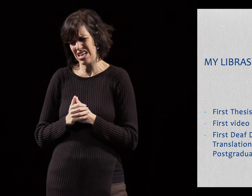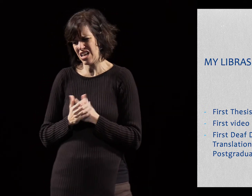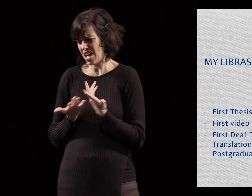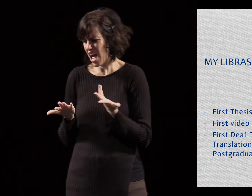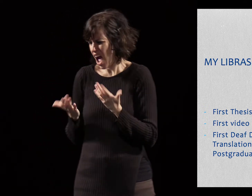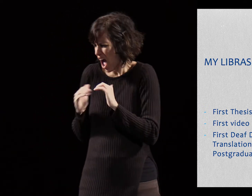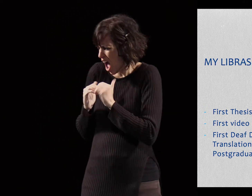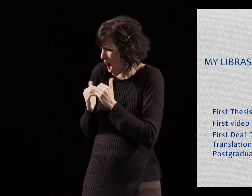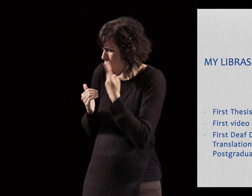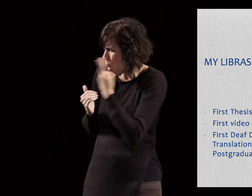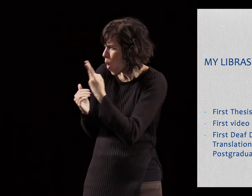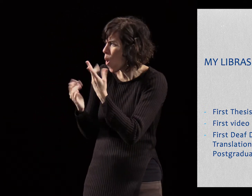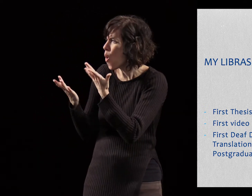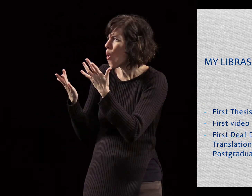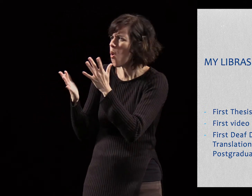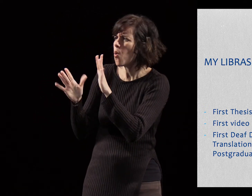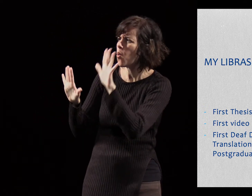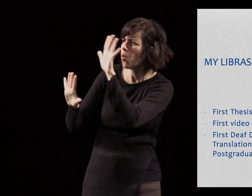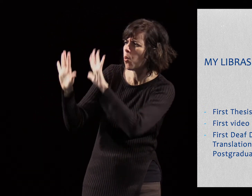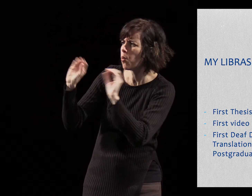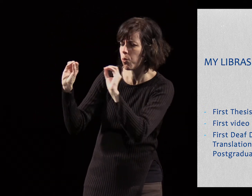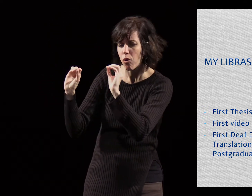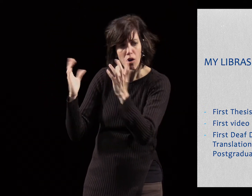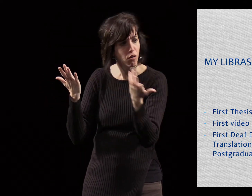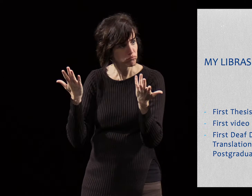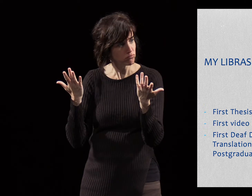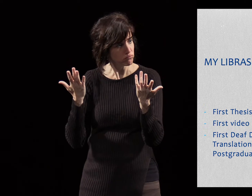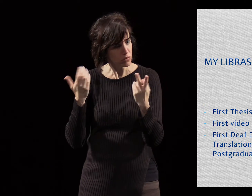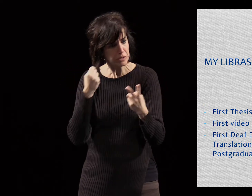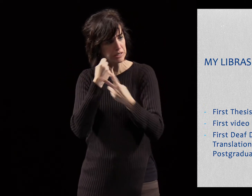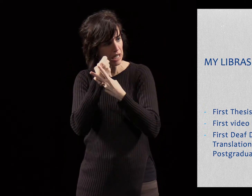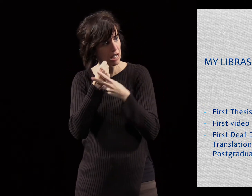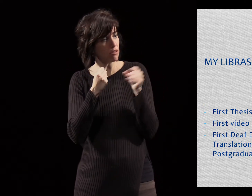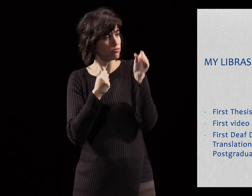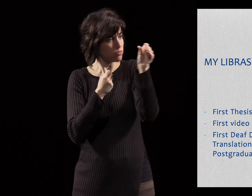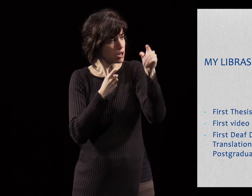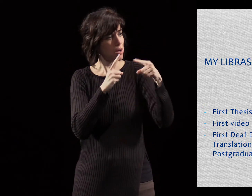And I'd explain that you could archive my video the same is a physical paper.